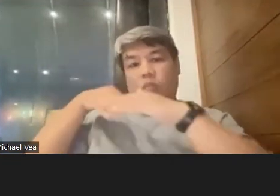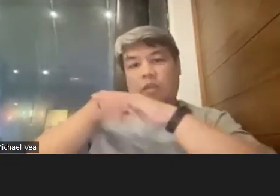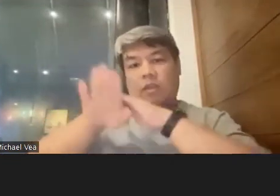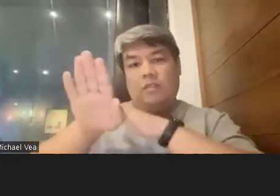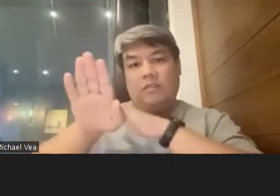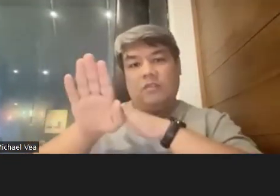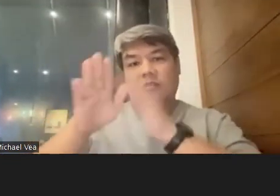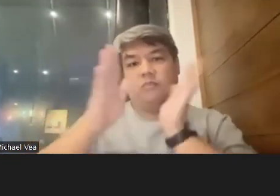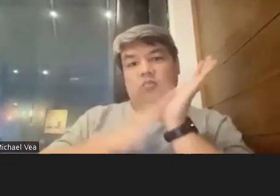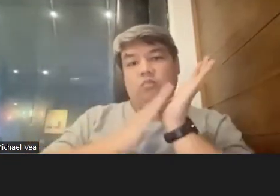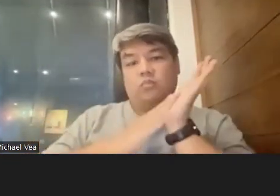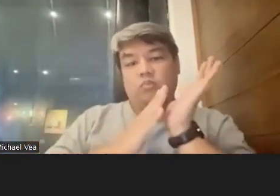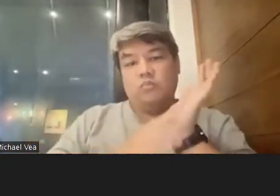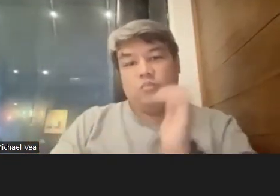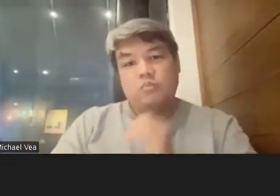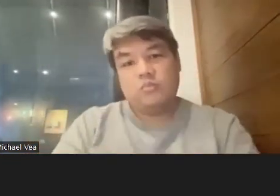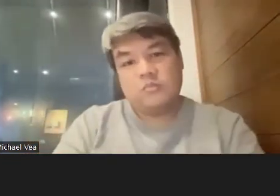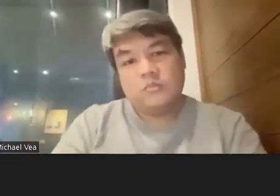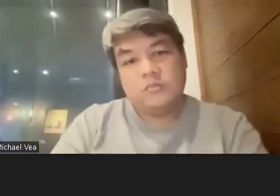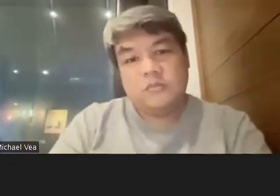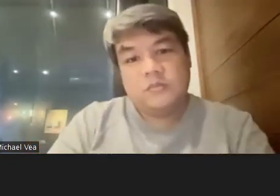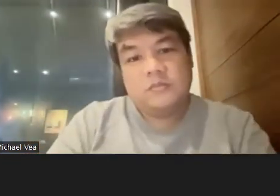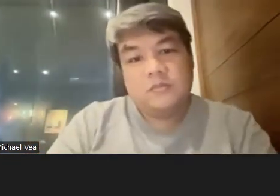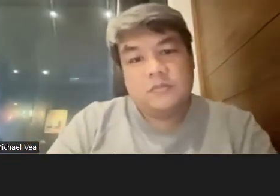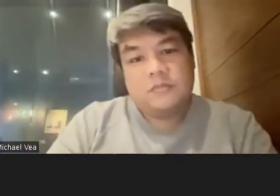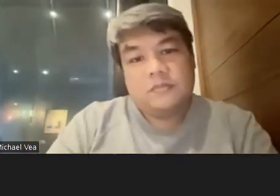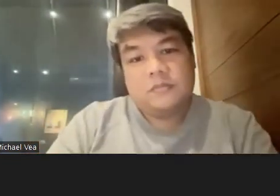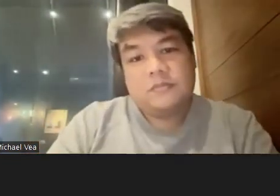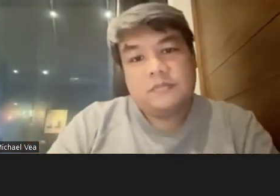literacy before they actually enter the school system.